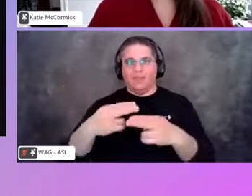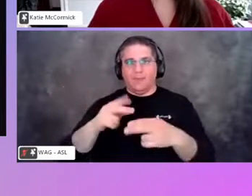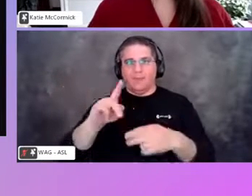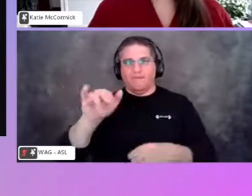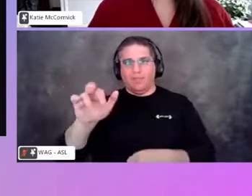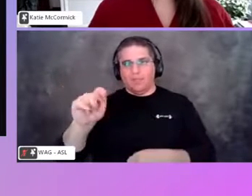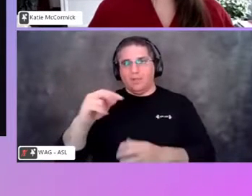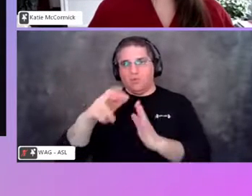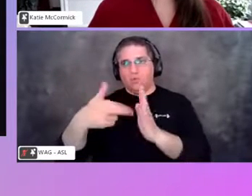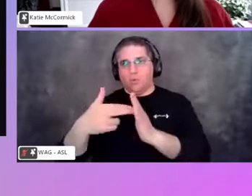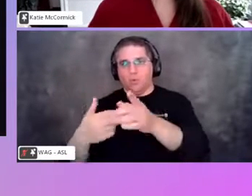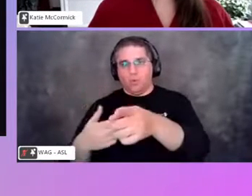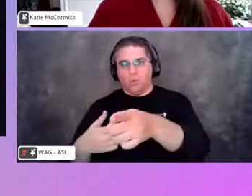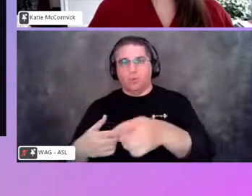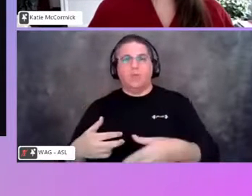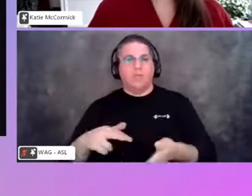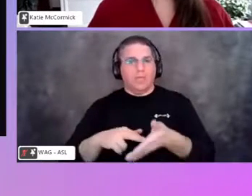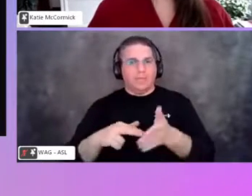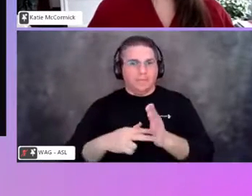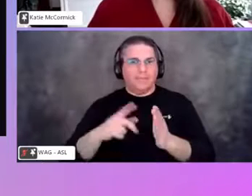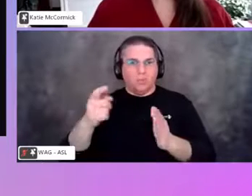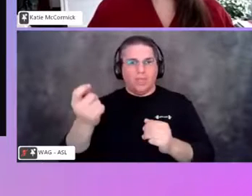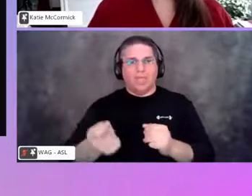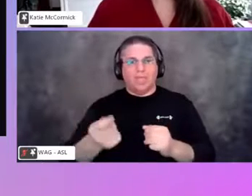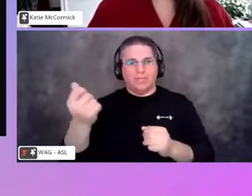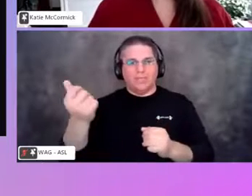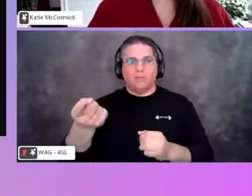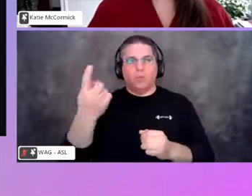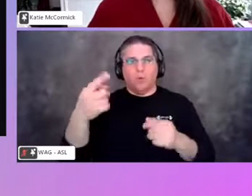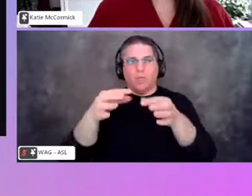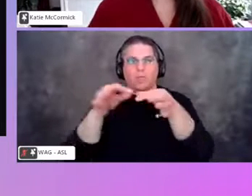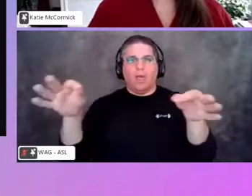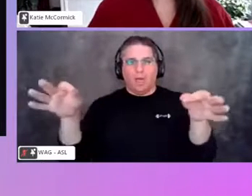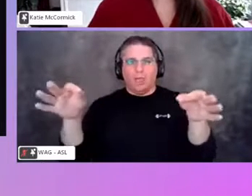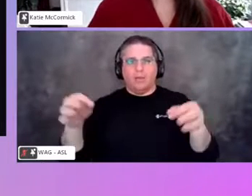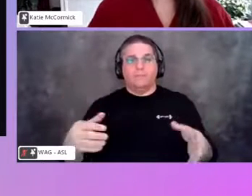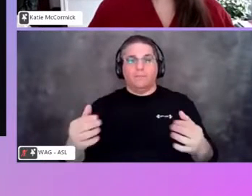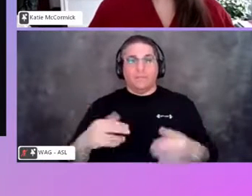I've written two ways to disable that rules the first list followed by the name of